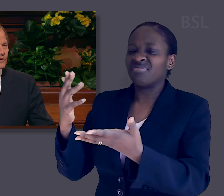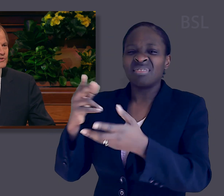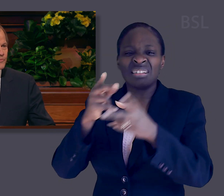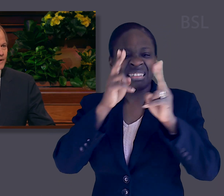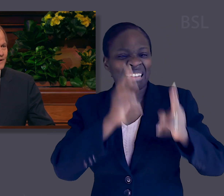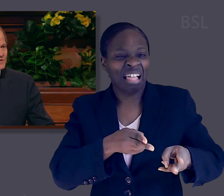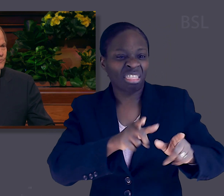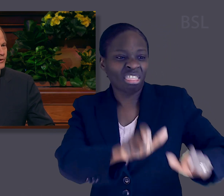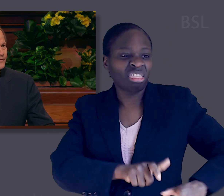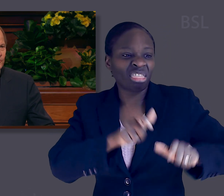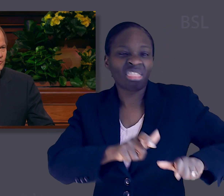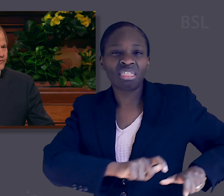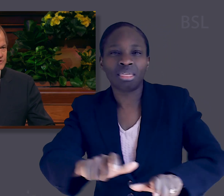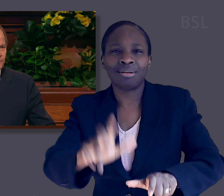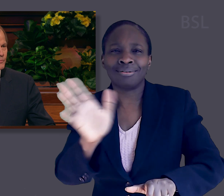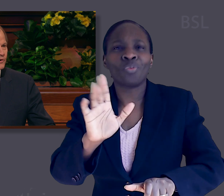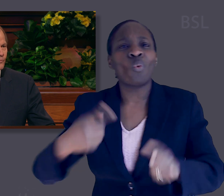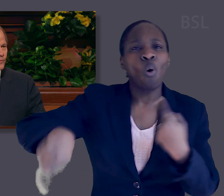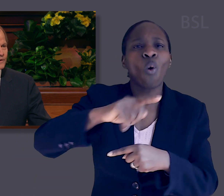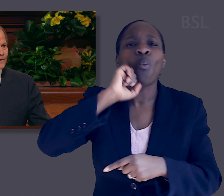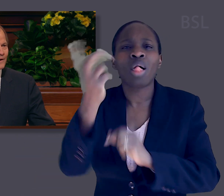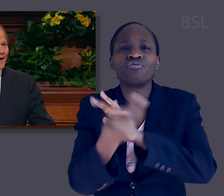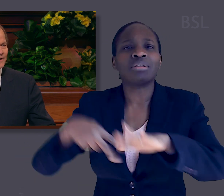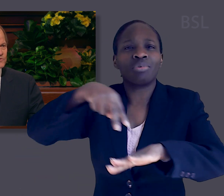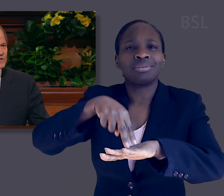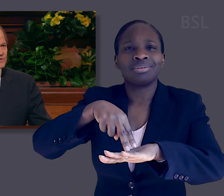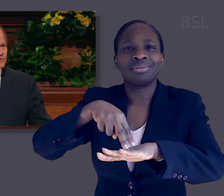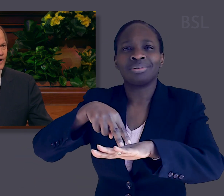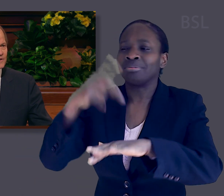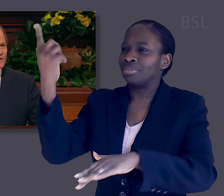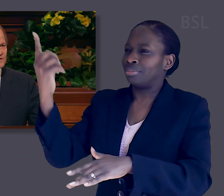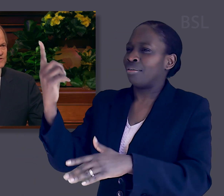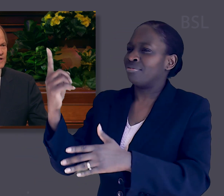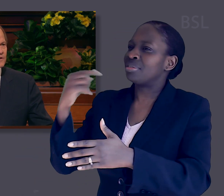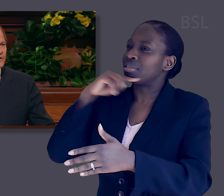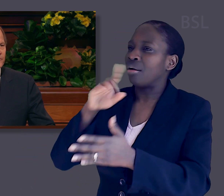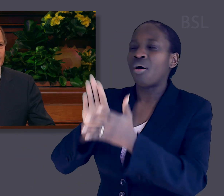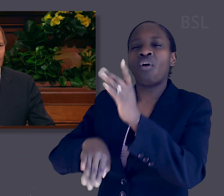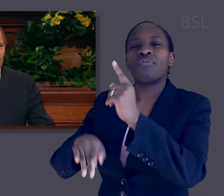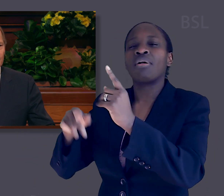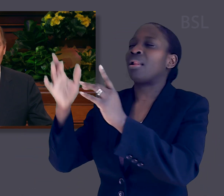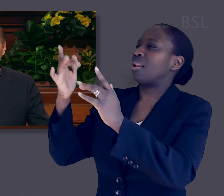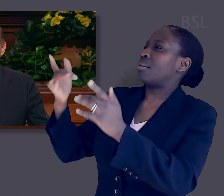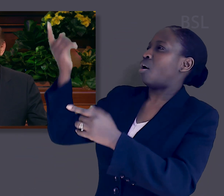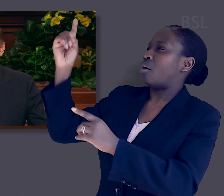I close with my testimony of the truthfulness of the Book of Mormon and of Jesus Christ as the Son of the living God.